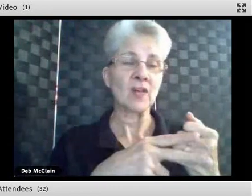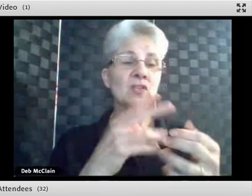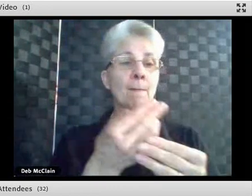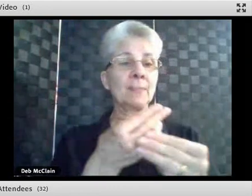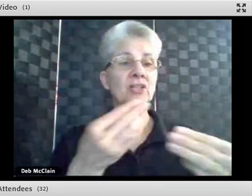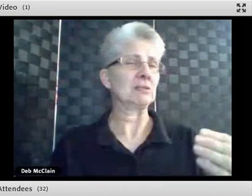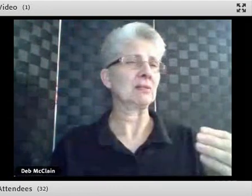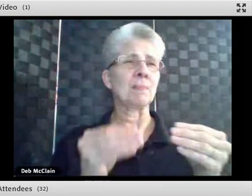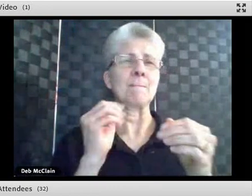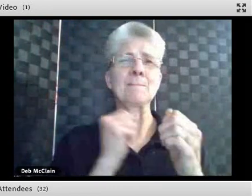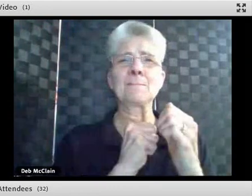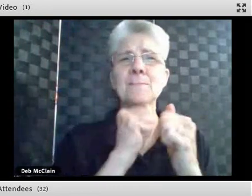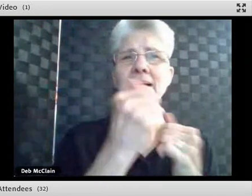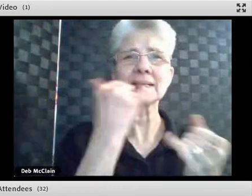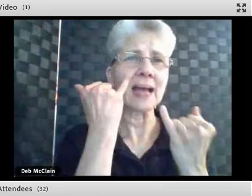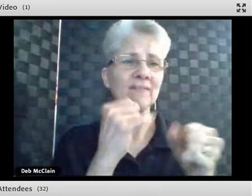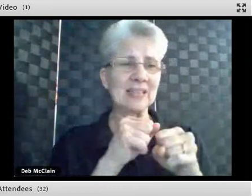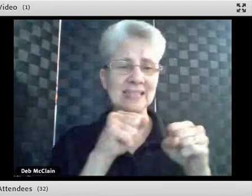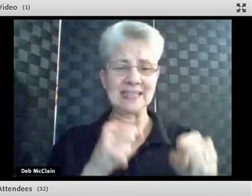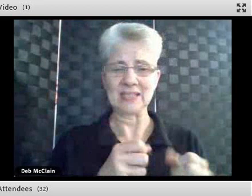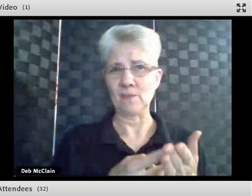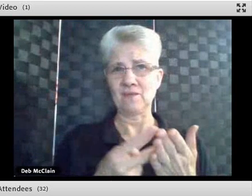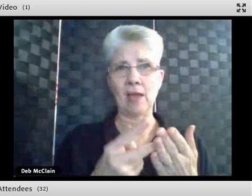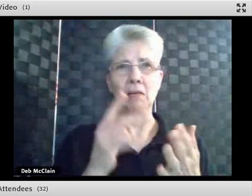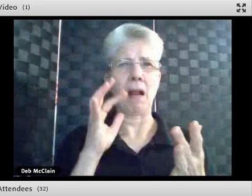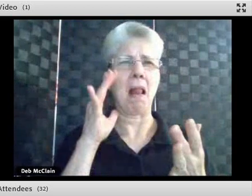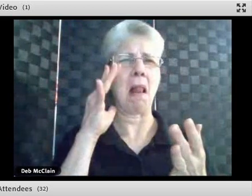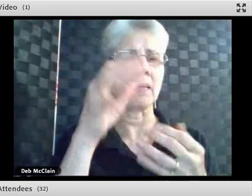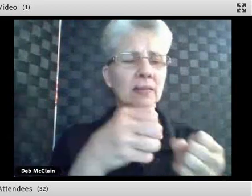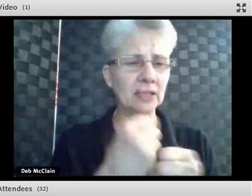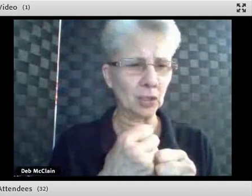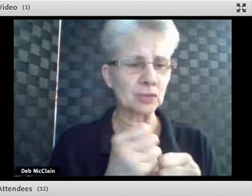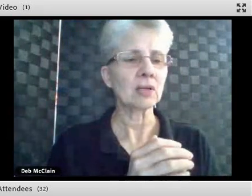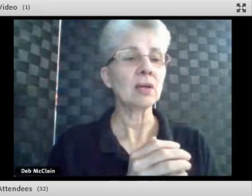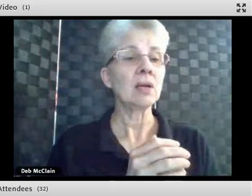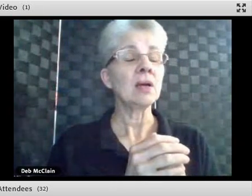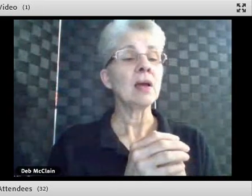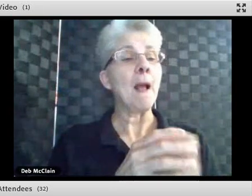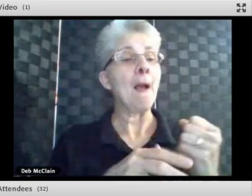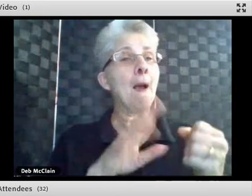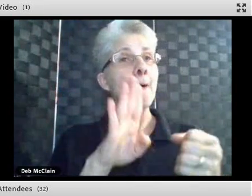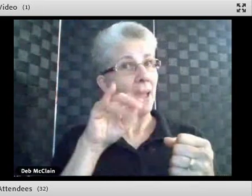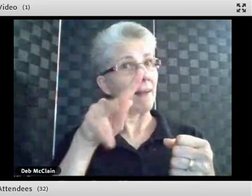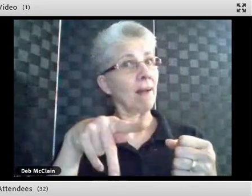far beyond the idea of a system failure. Backups certainly should and can be part